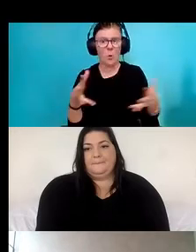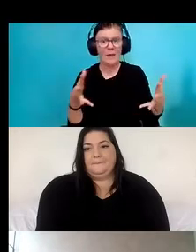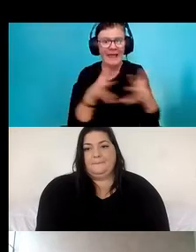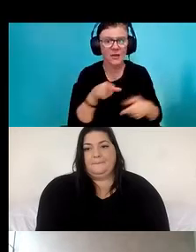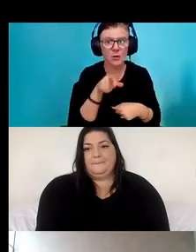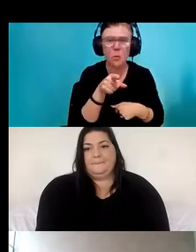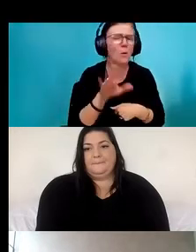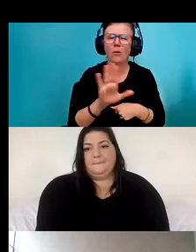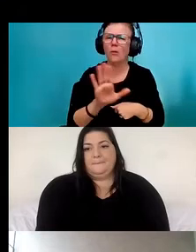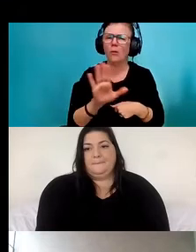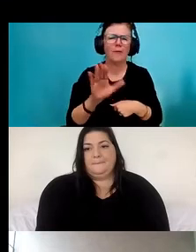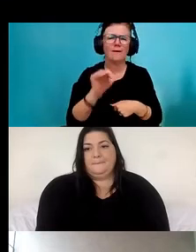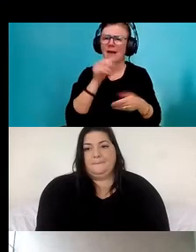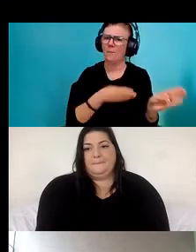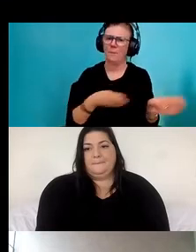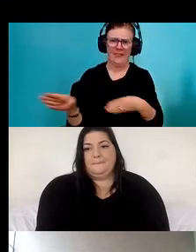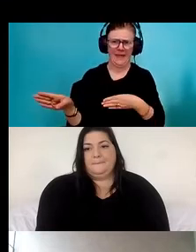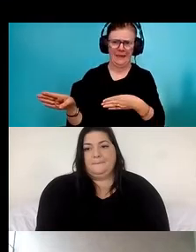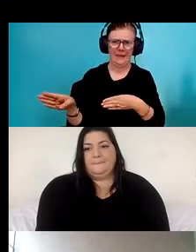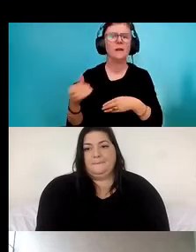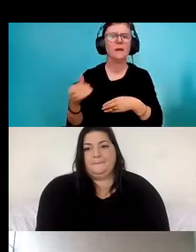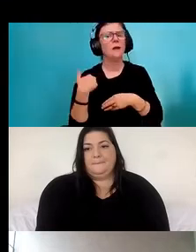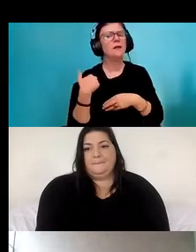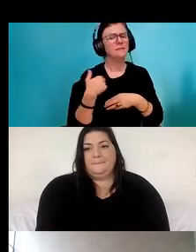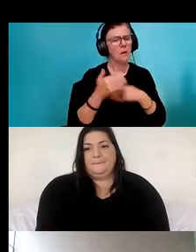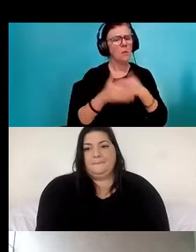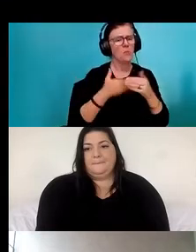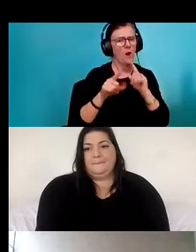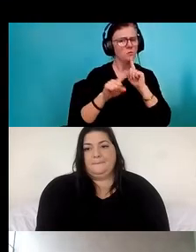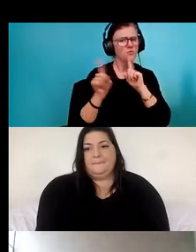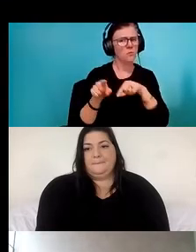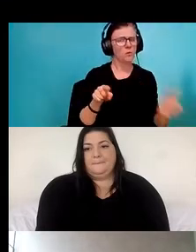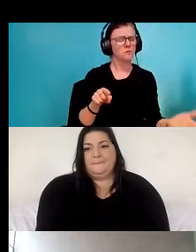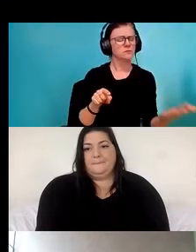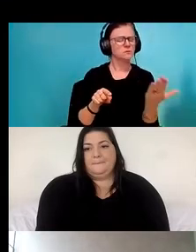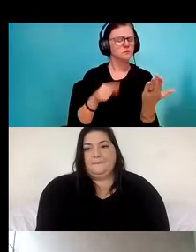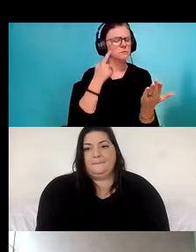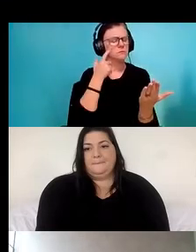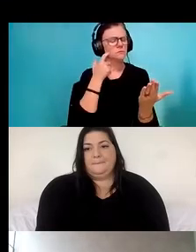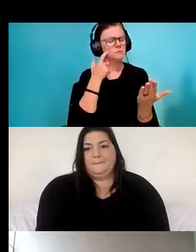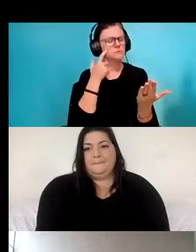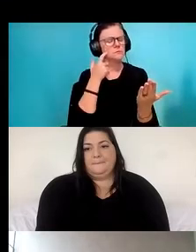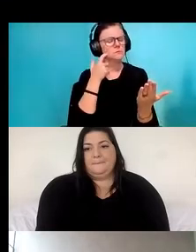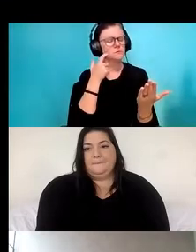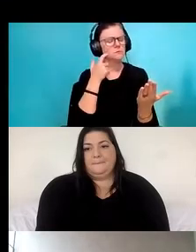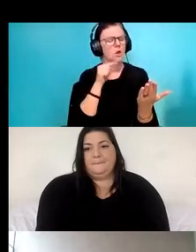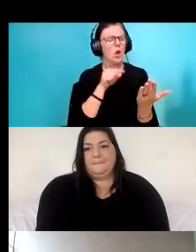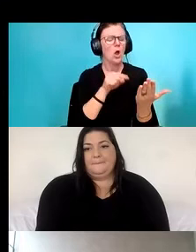that come to their attention in your progress reports are things that can really be easily cleared up